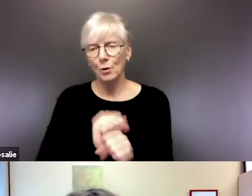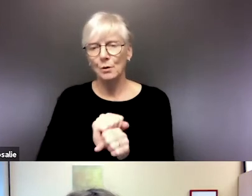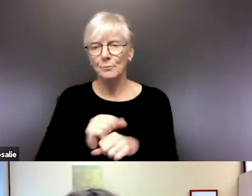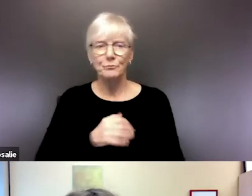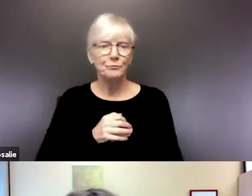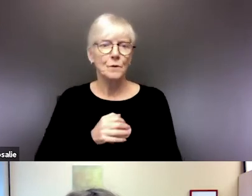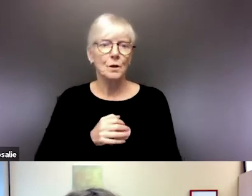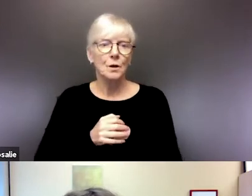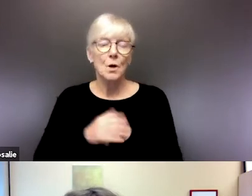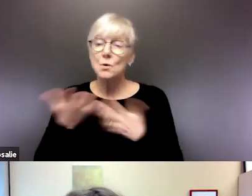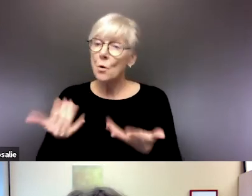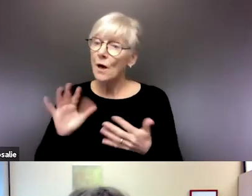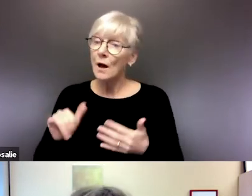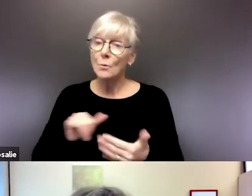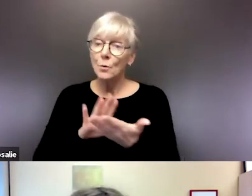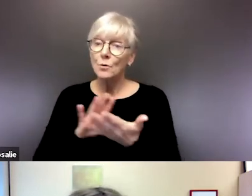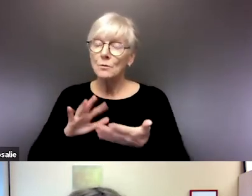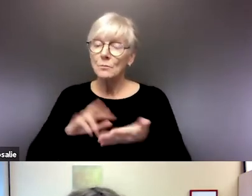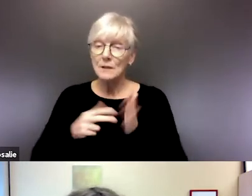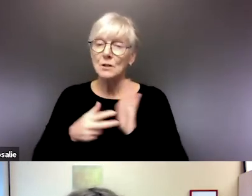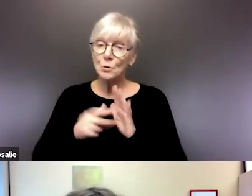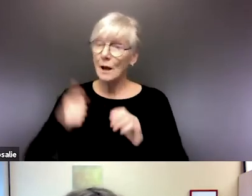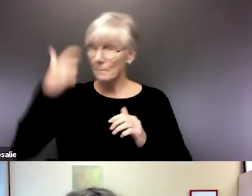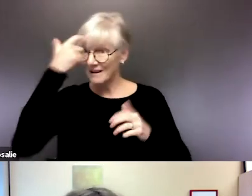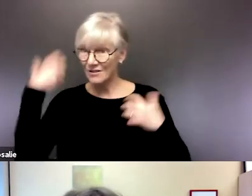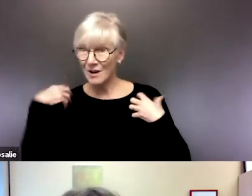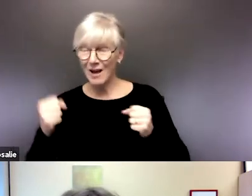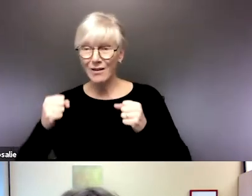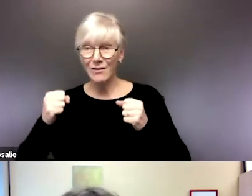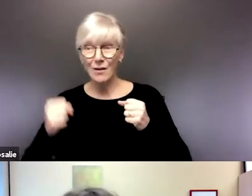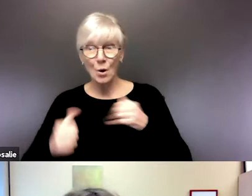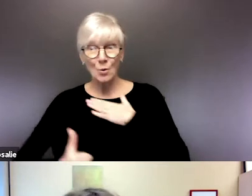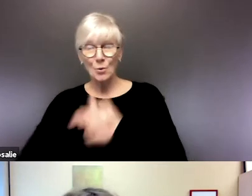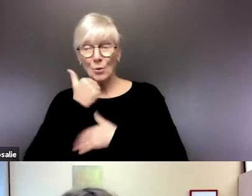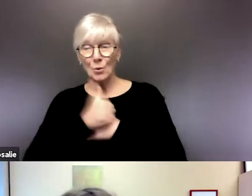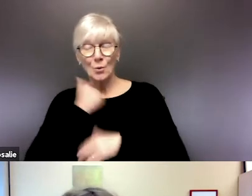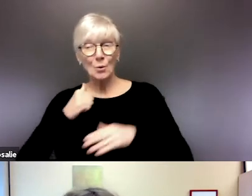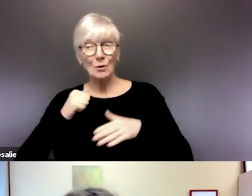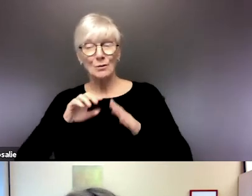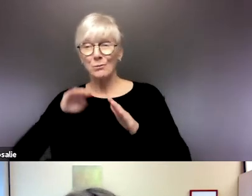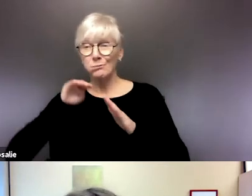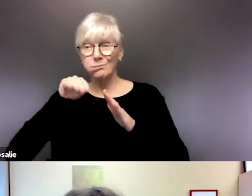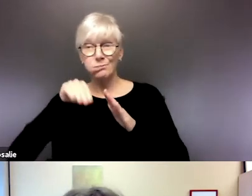makes it possible to transform mental health risk factor into preventive and protective factors